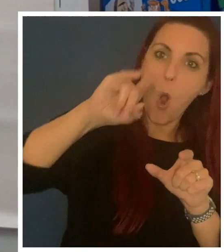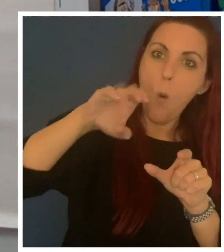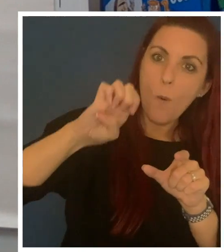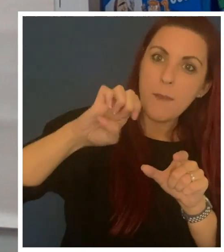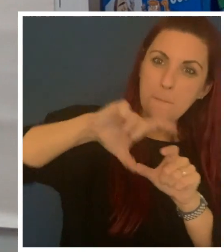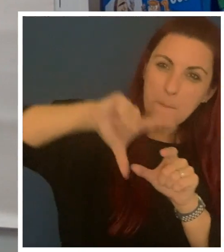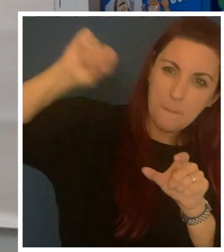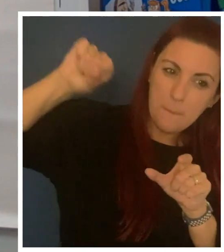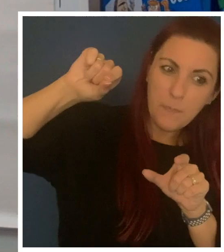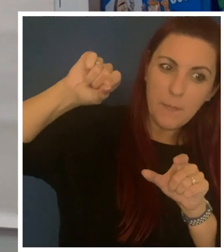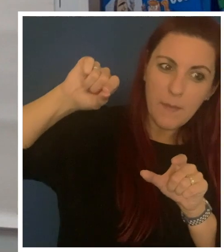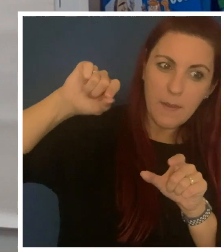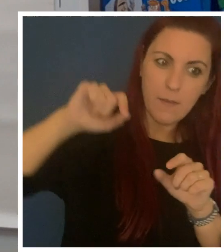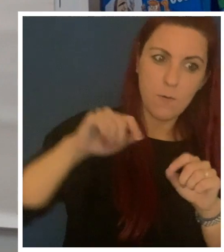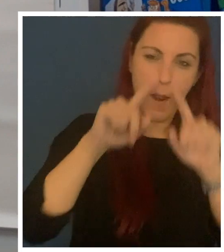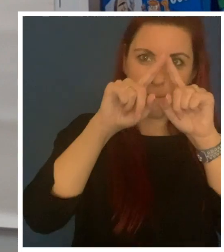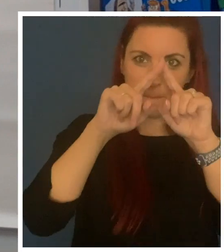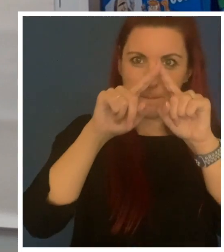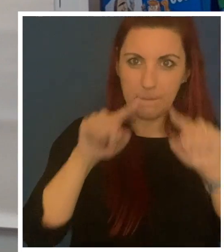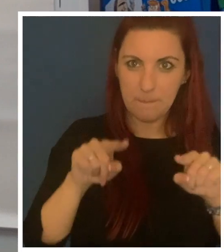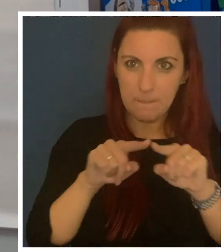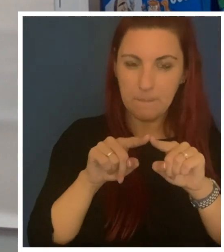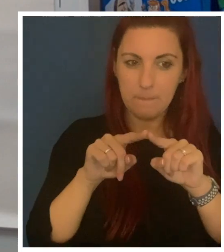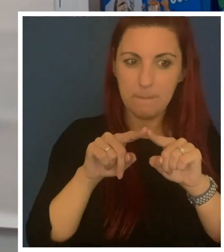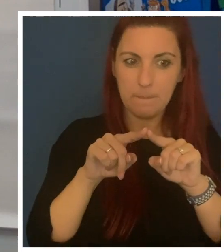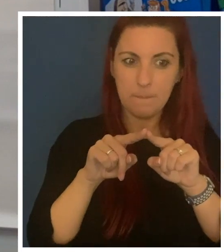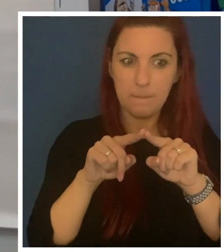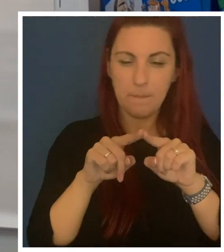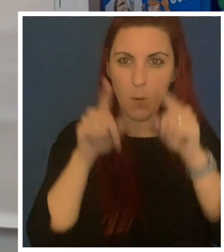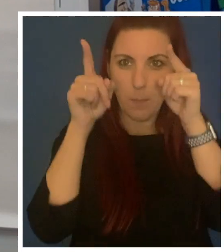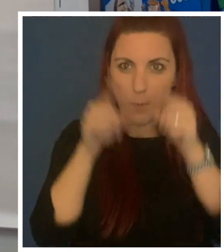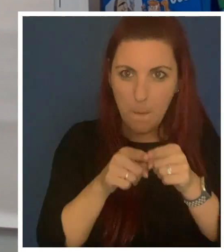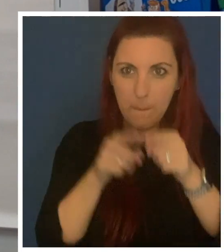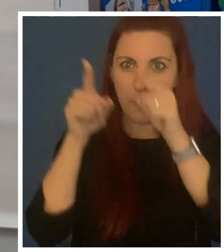So little shapes like this, like really skinny isosceles triangles we're going to